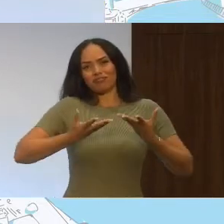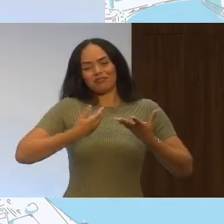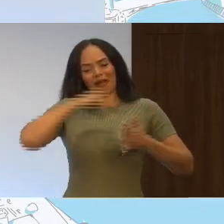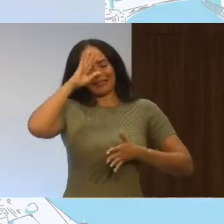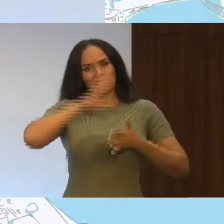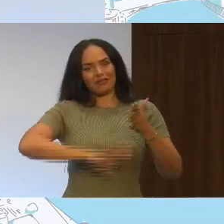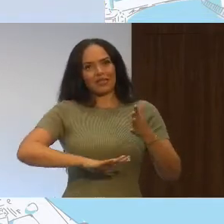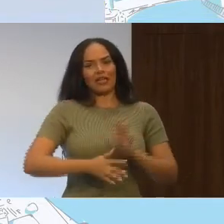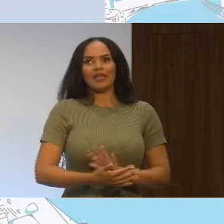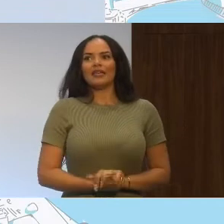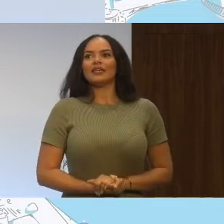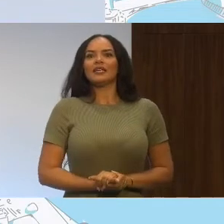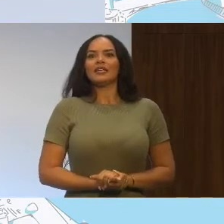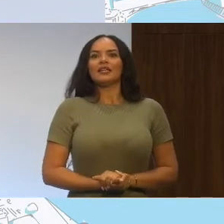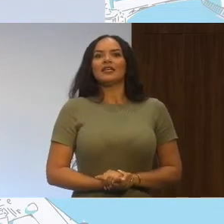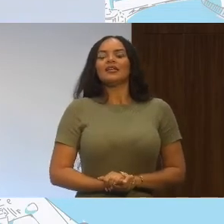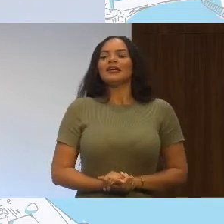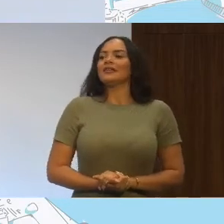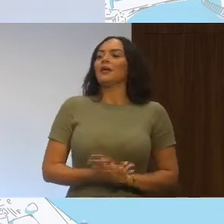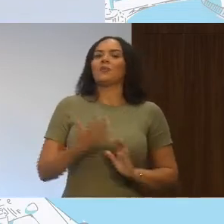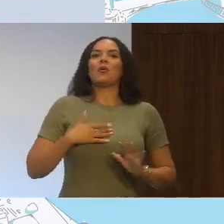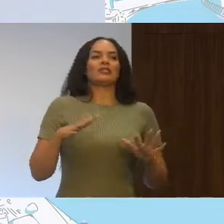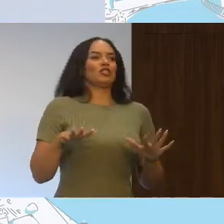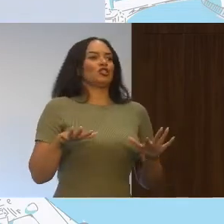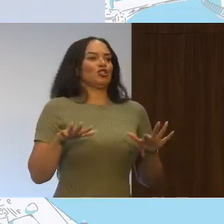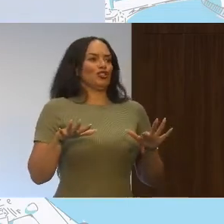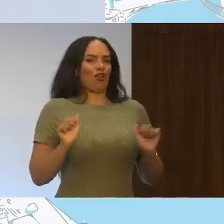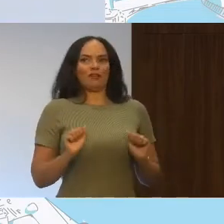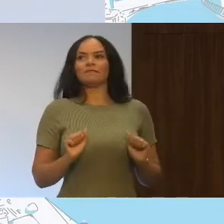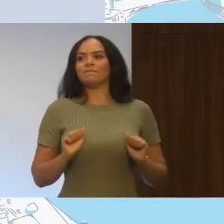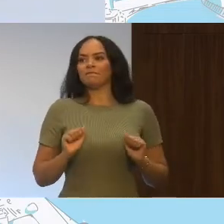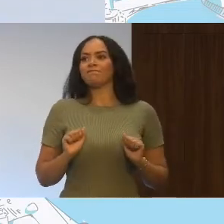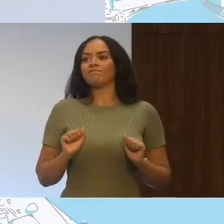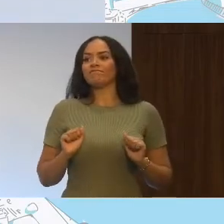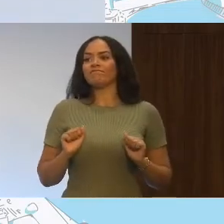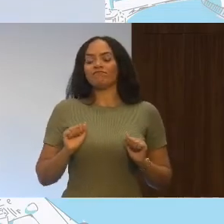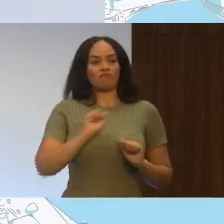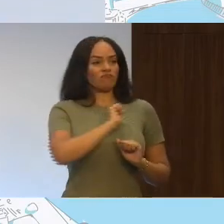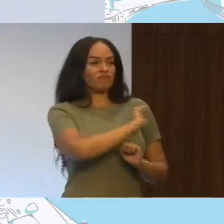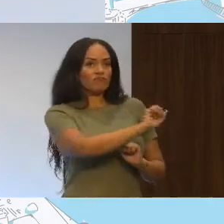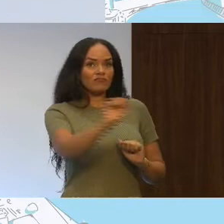I'd just like to start by acknowledging that each person's experience of migraine is unique,